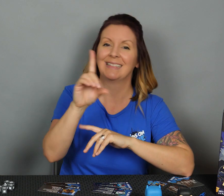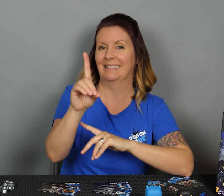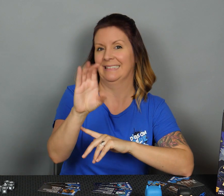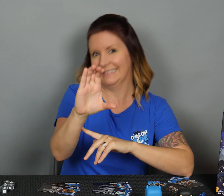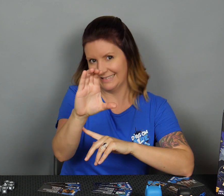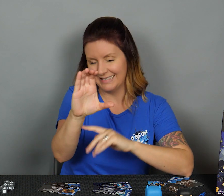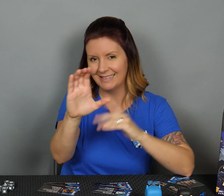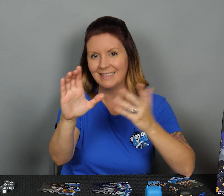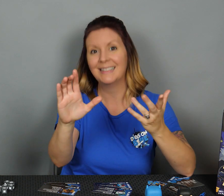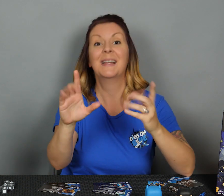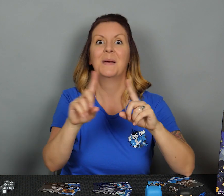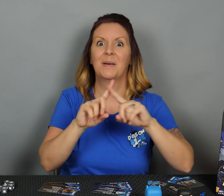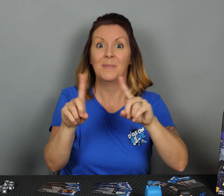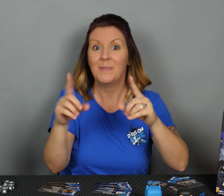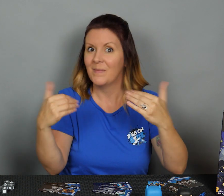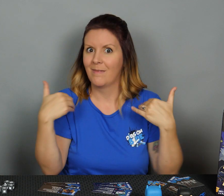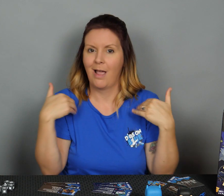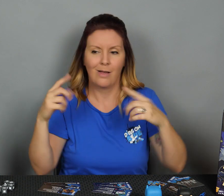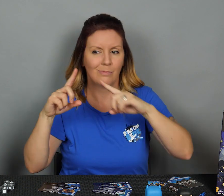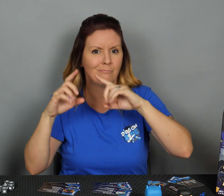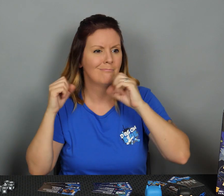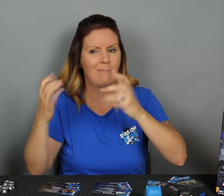This is the DC version but there are many others out there.